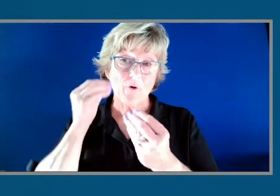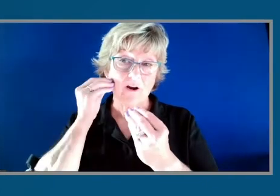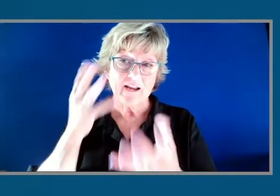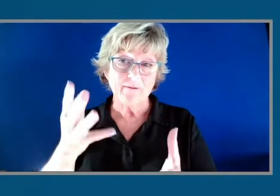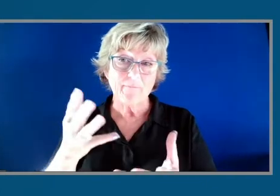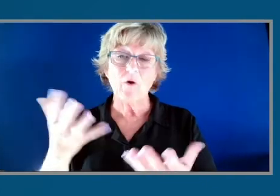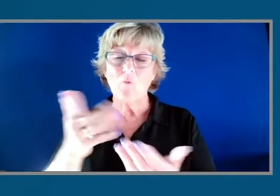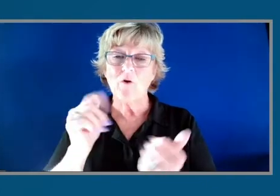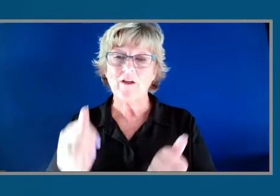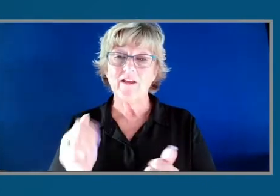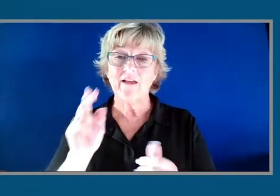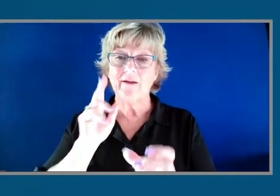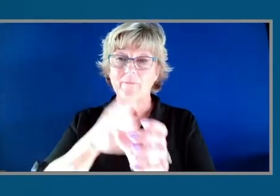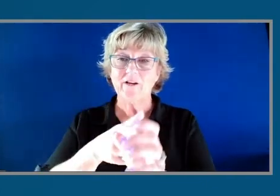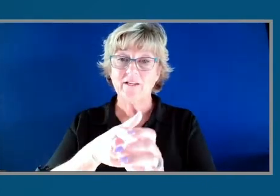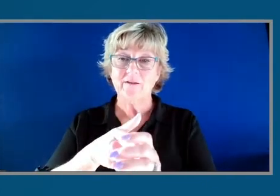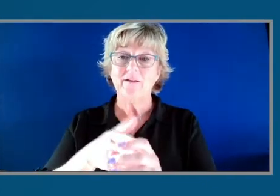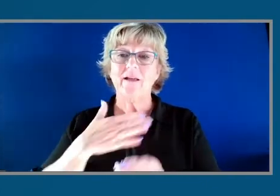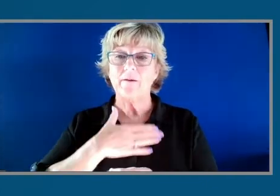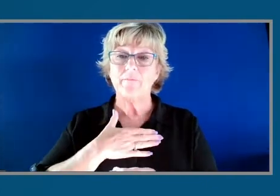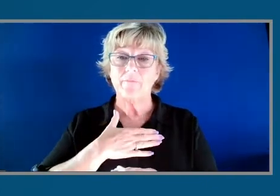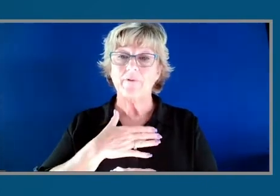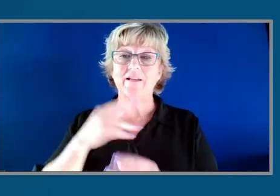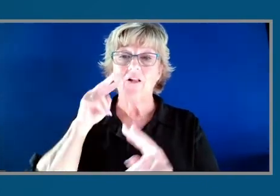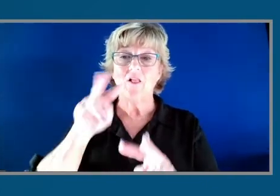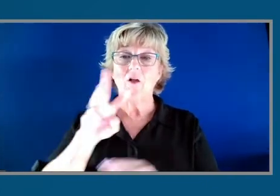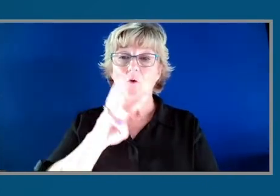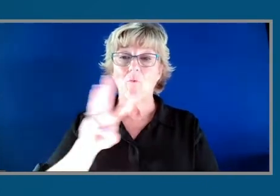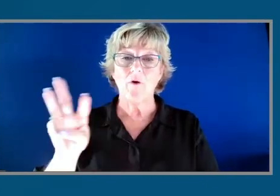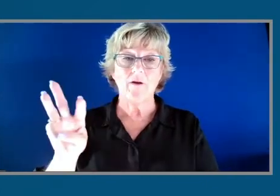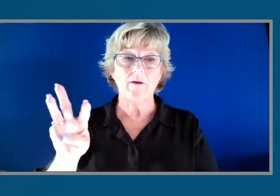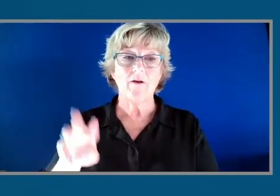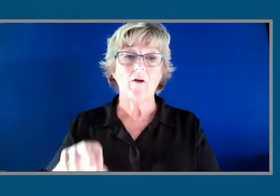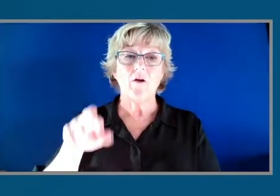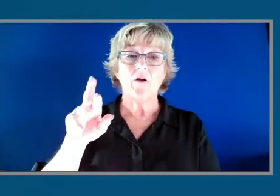Studio: For more information on the redistricting process and what you can do to participate, please visit the website